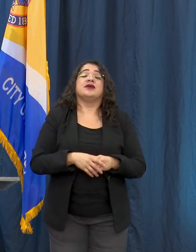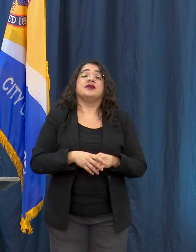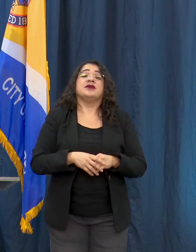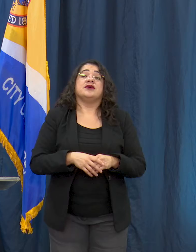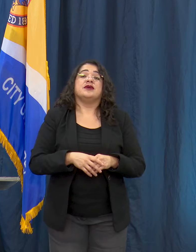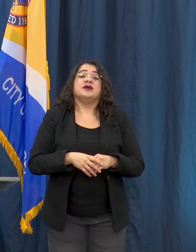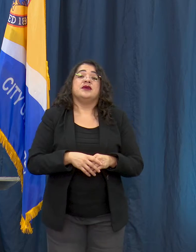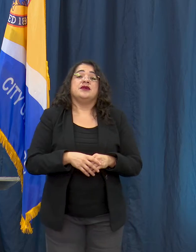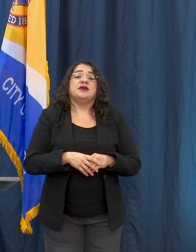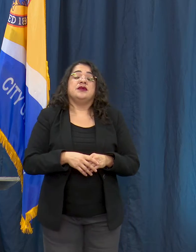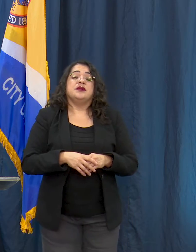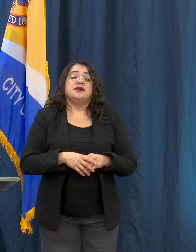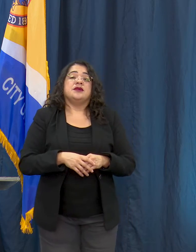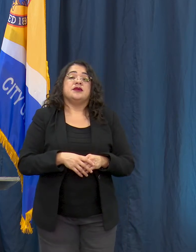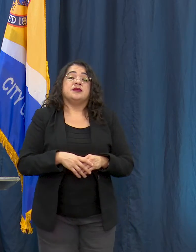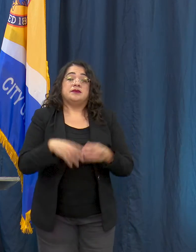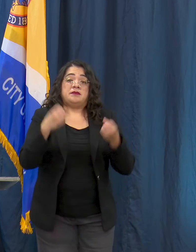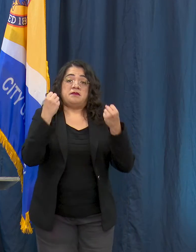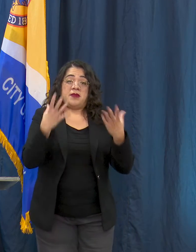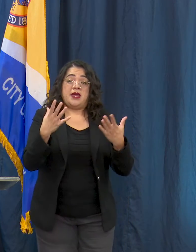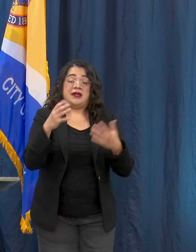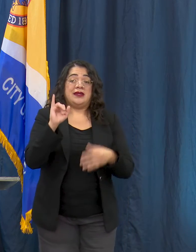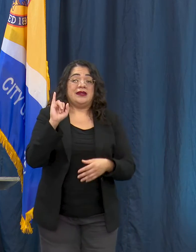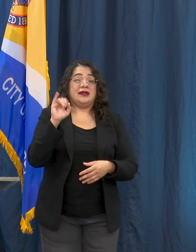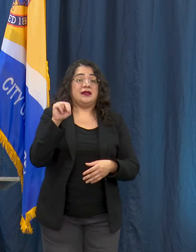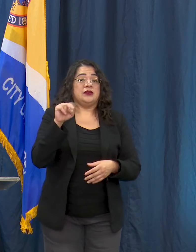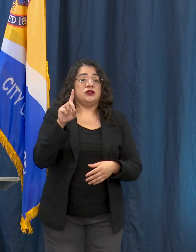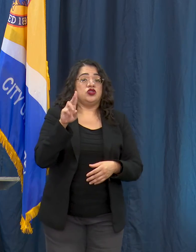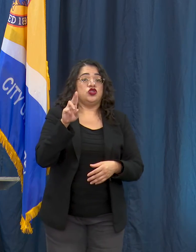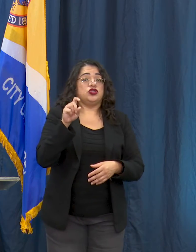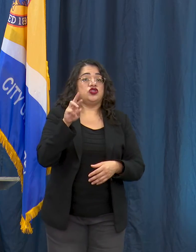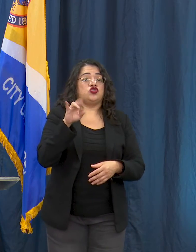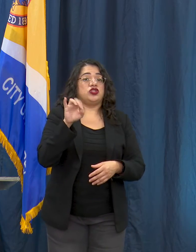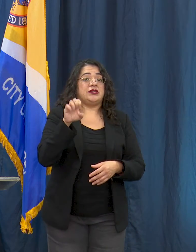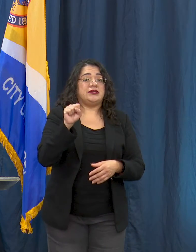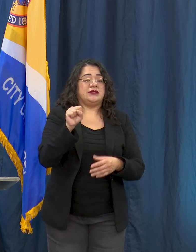of industries that I listed, are all industries that the governor